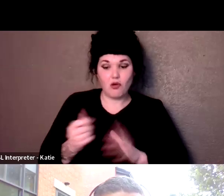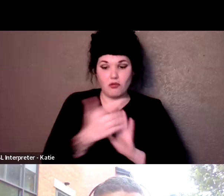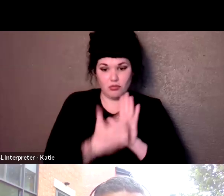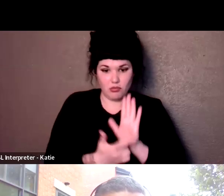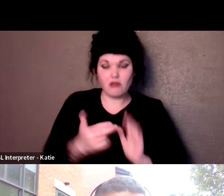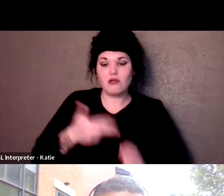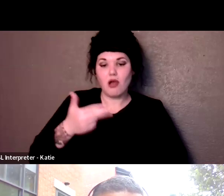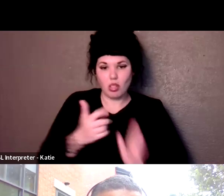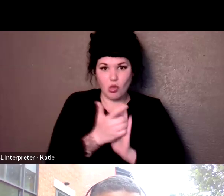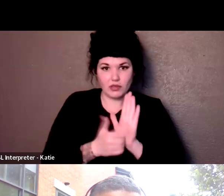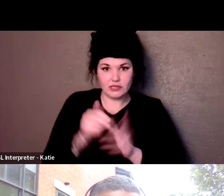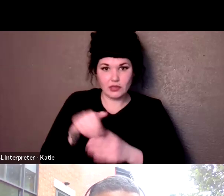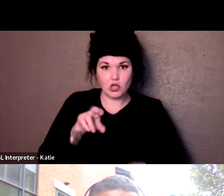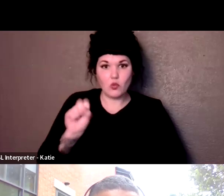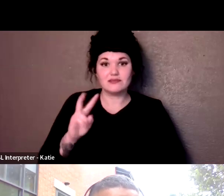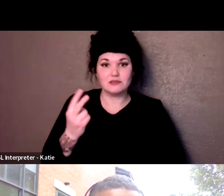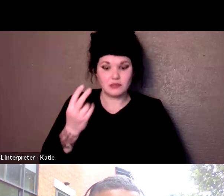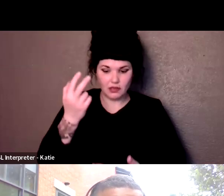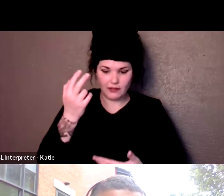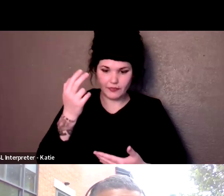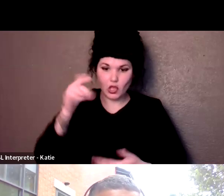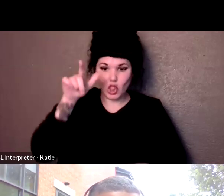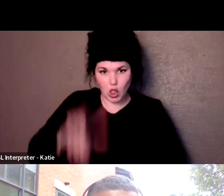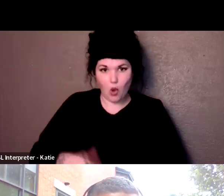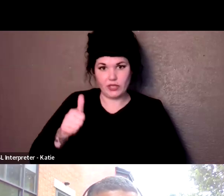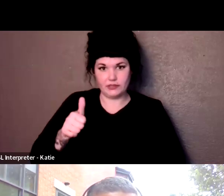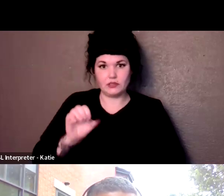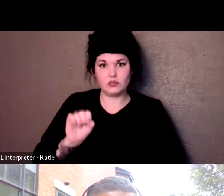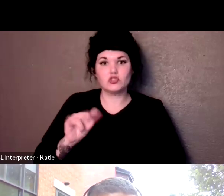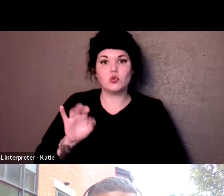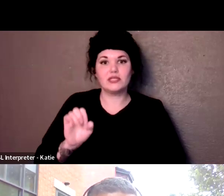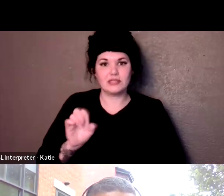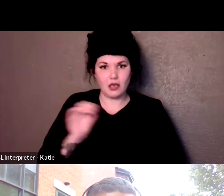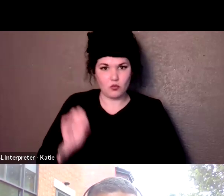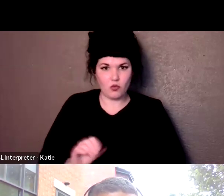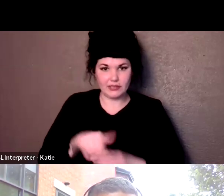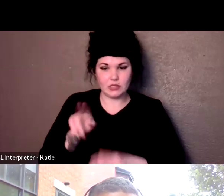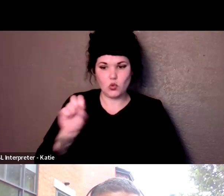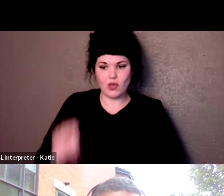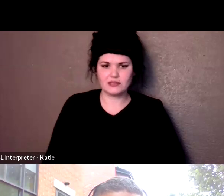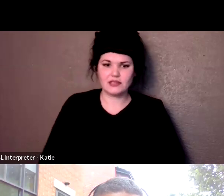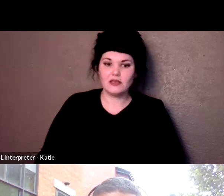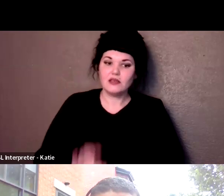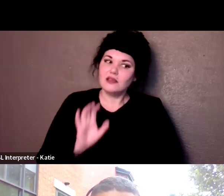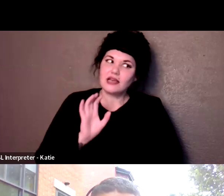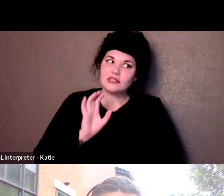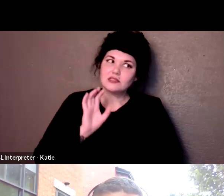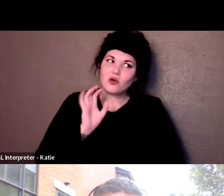Those things are correlated in some of the most direct ways in the data. You know,